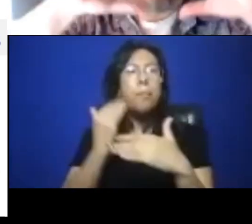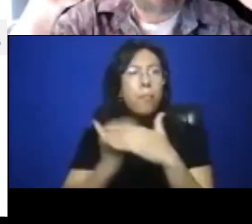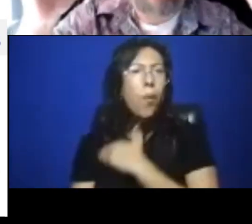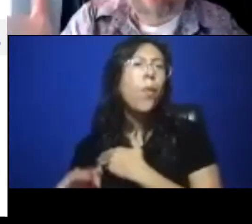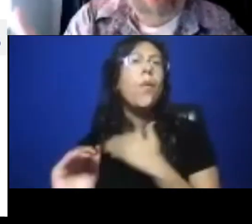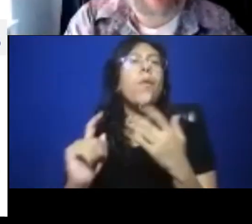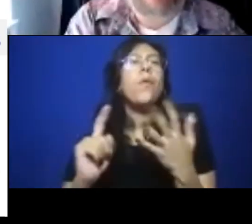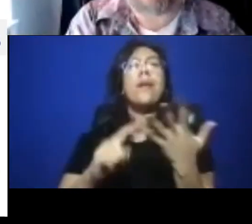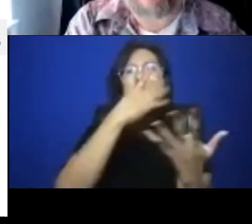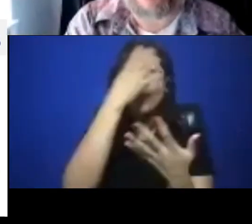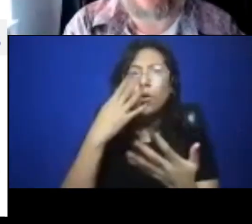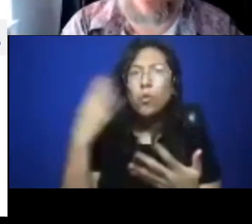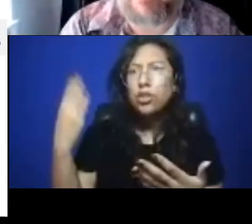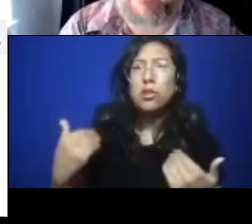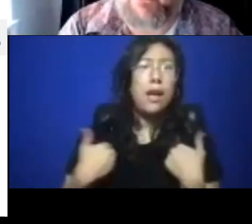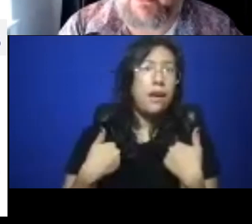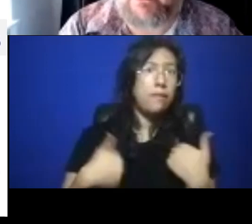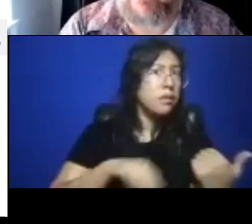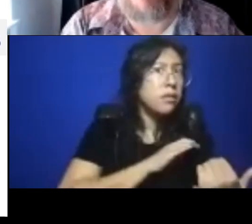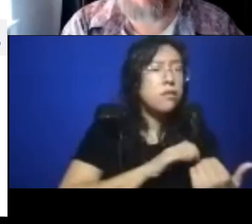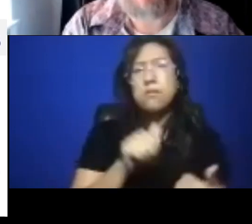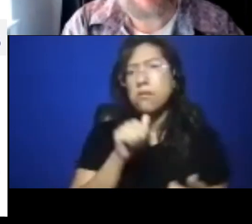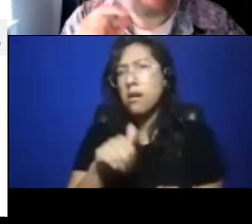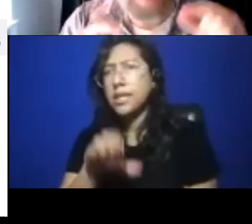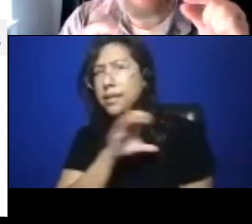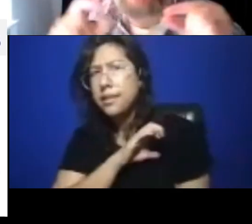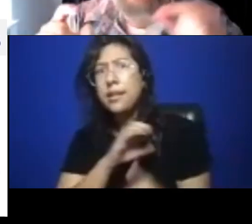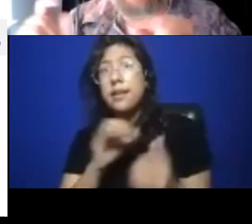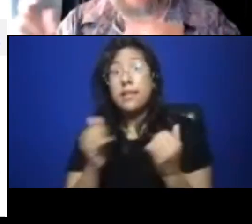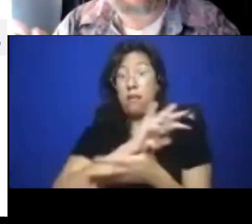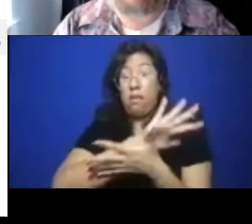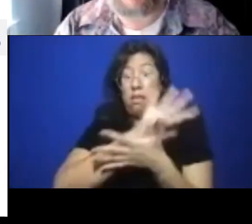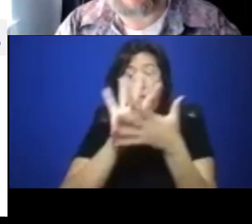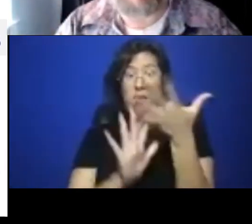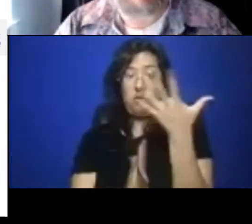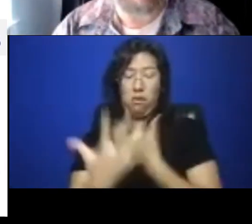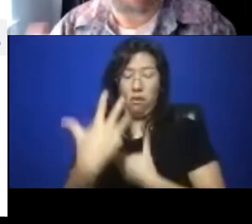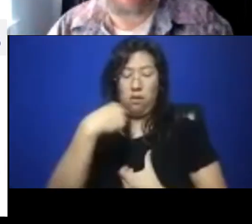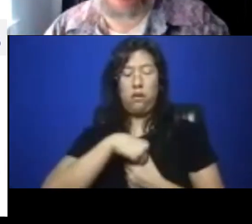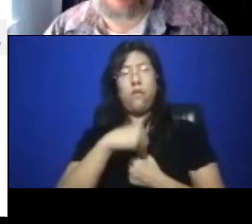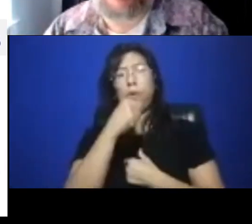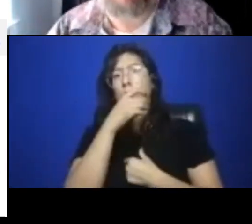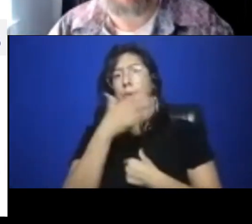all of those kinds of things that make up who we are, each of those things make it easier,